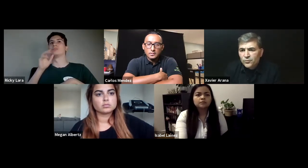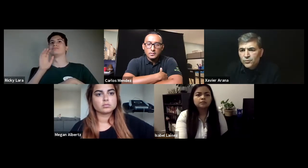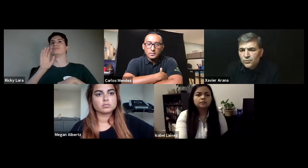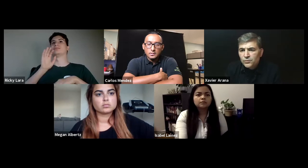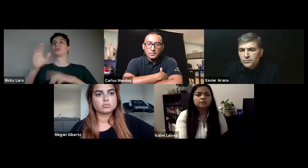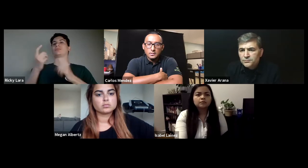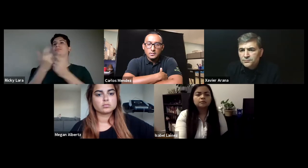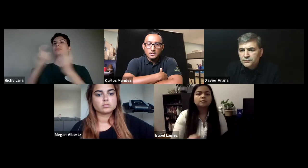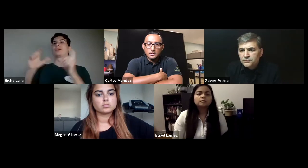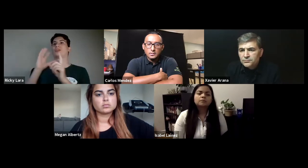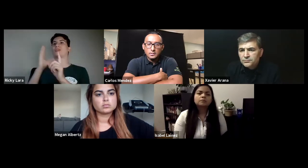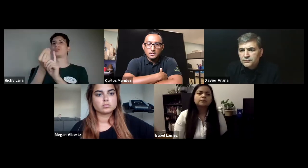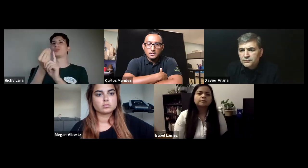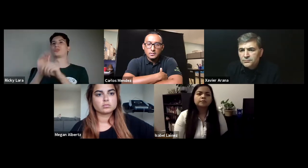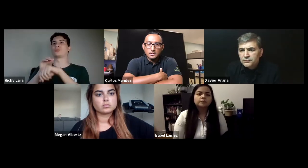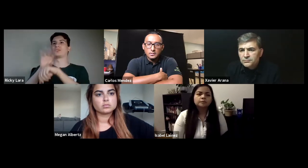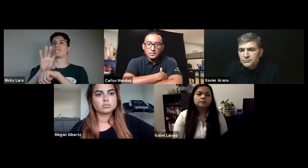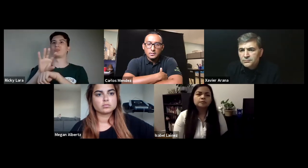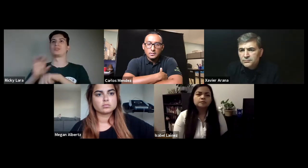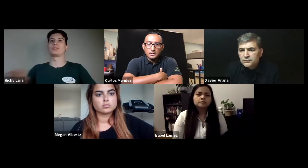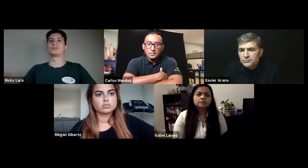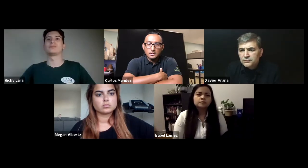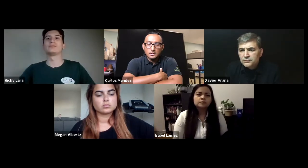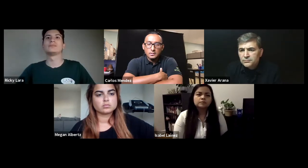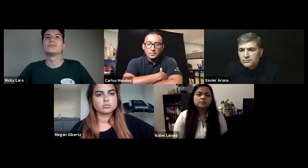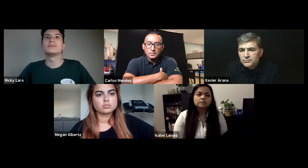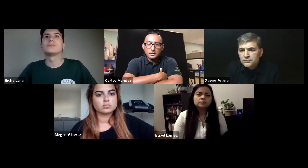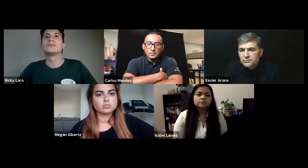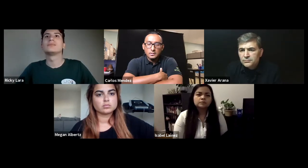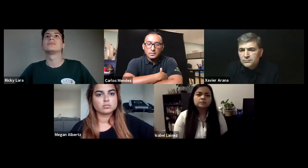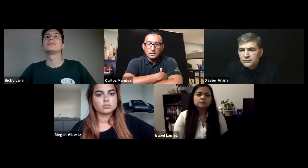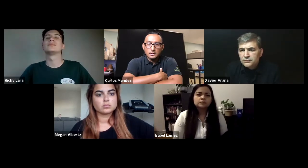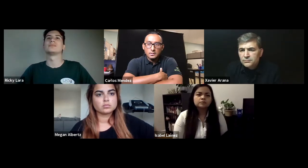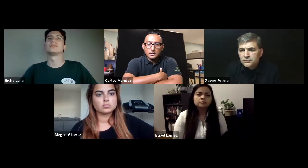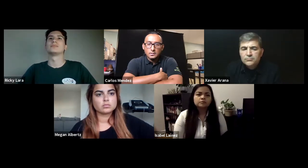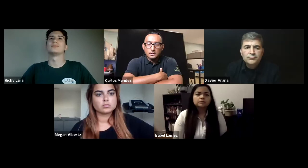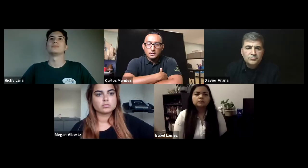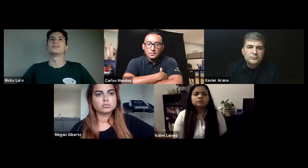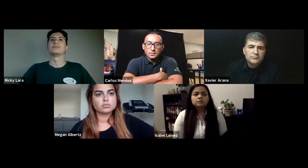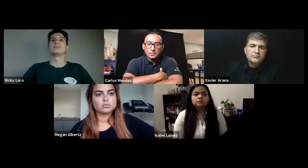So, somebody is asking about the food and culture.